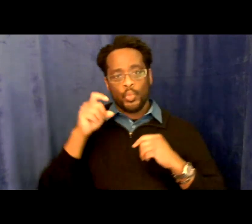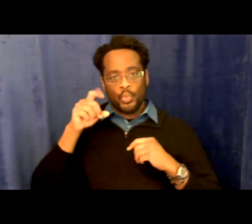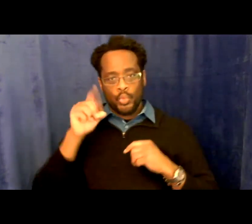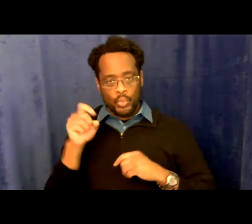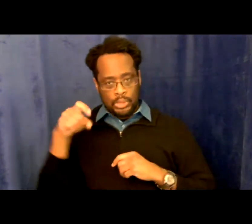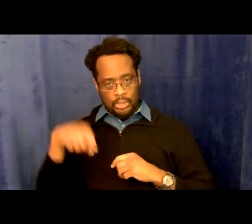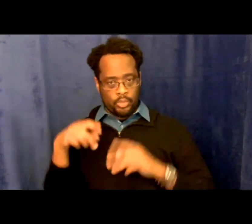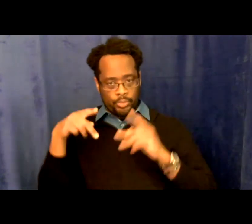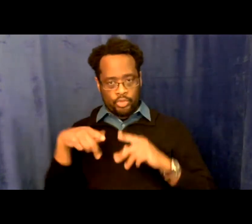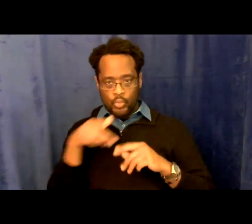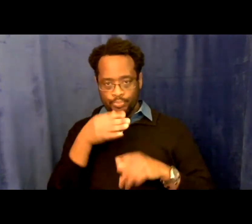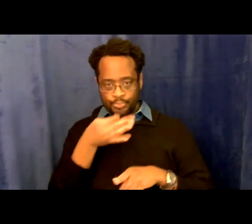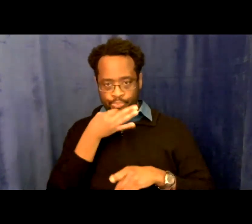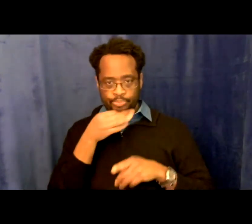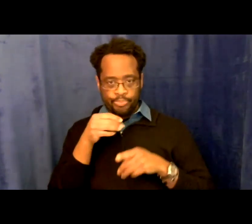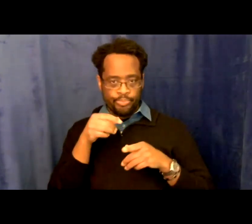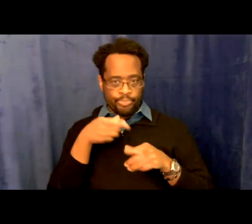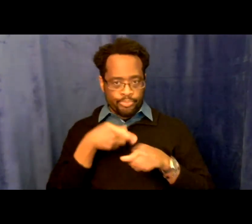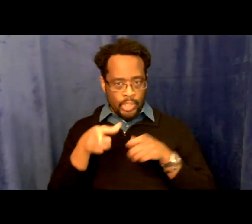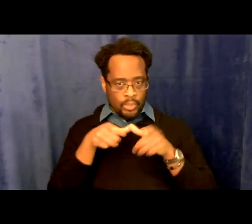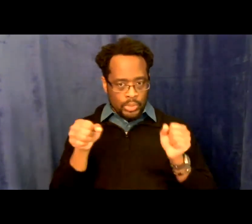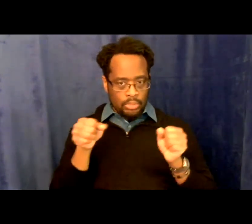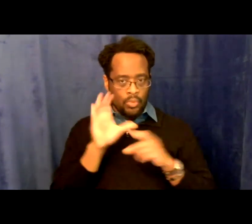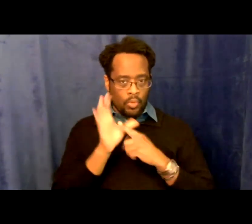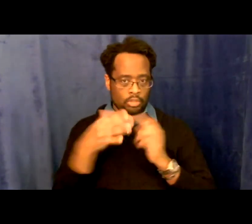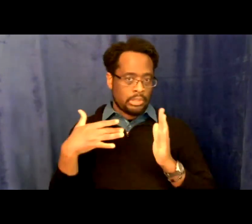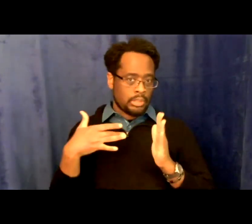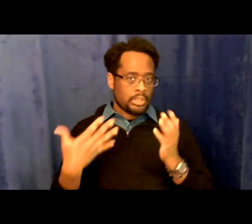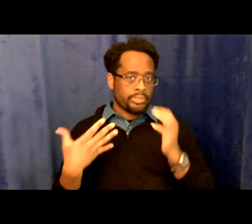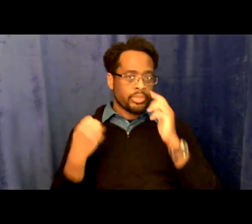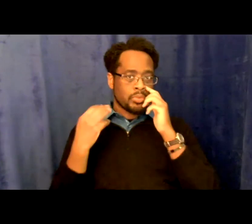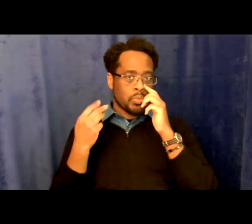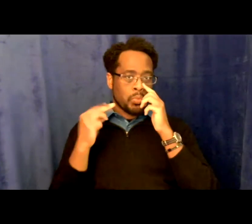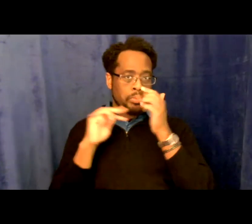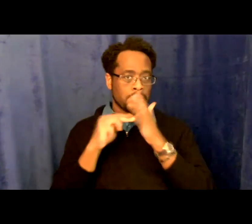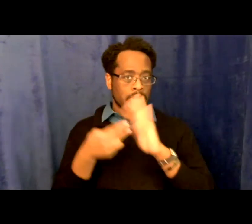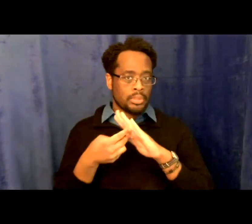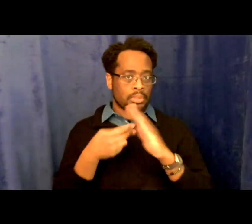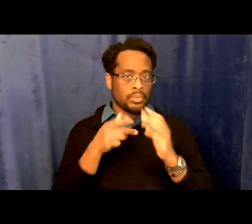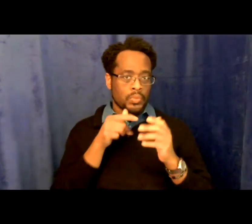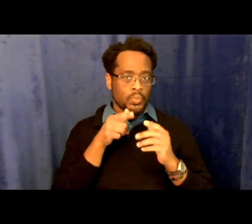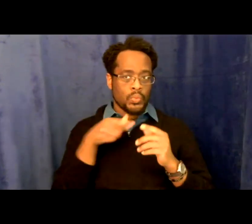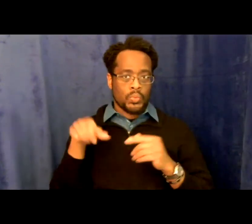factors there but you do need a person who is an expert an expert linguistis linguist excuse me to